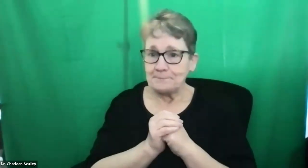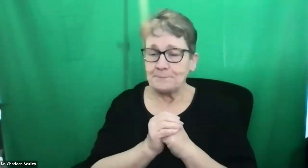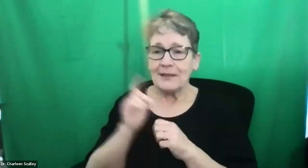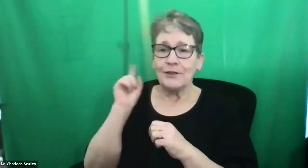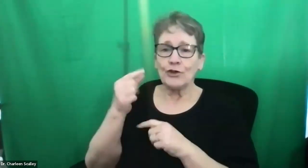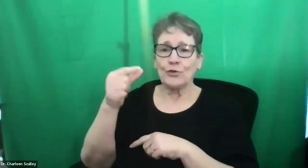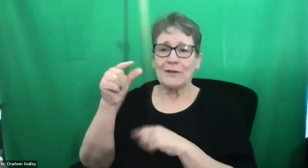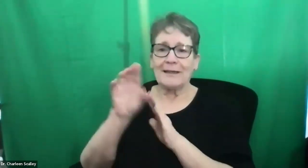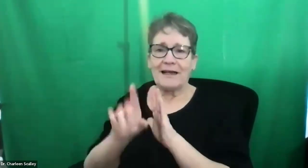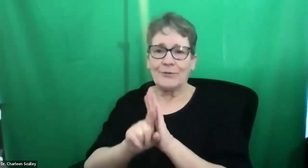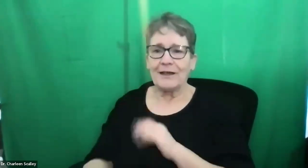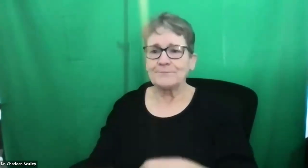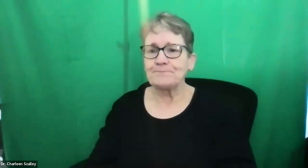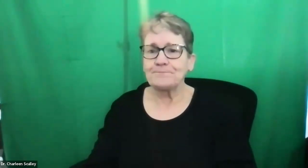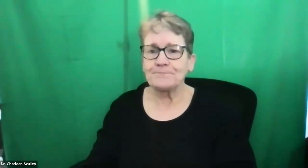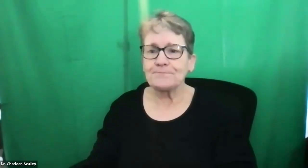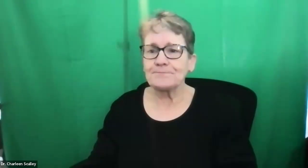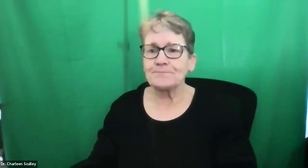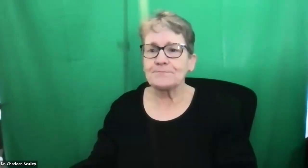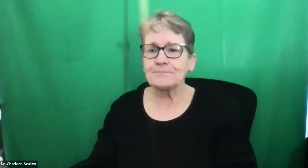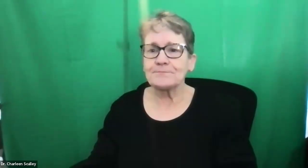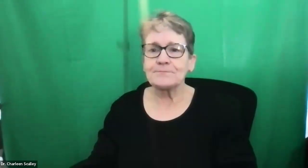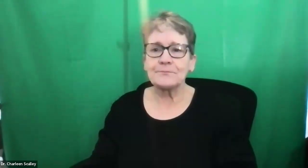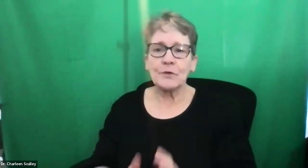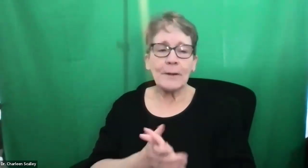So that's my description. And I have a green background.